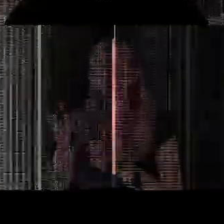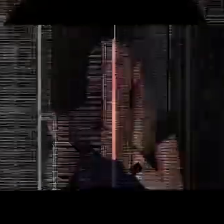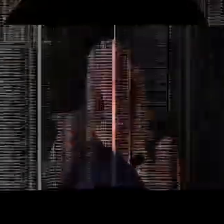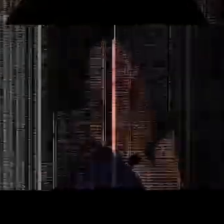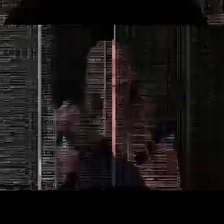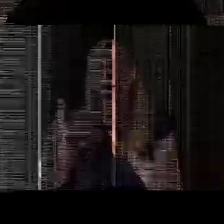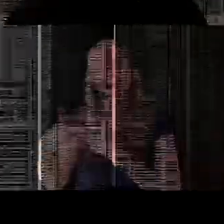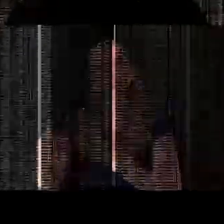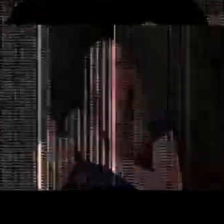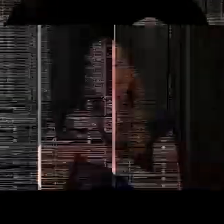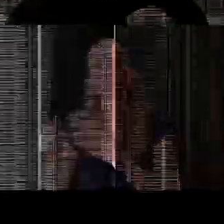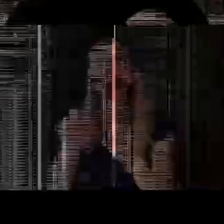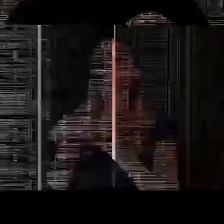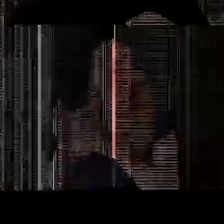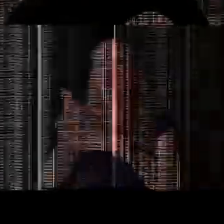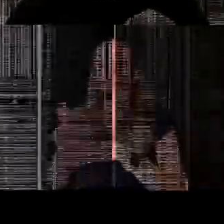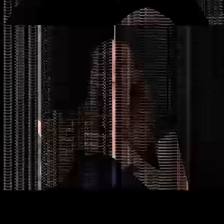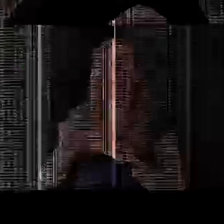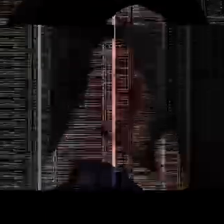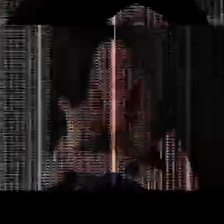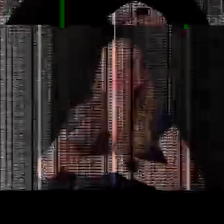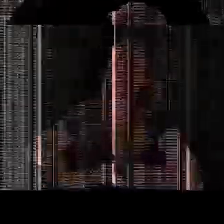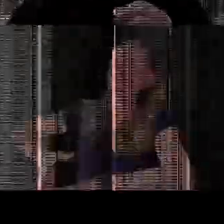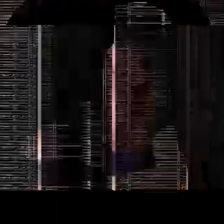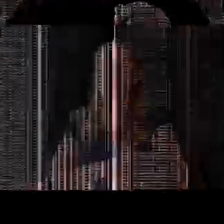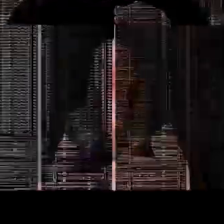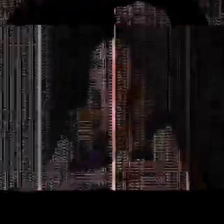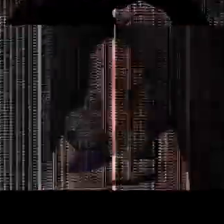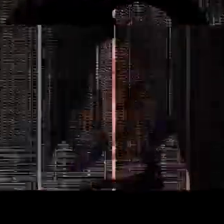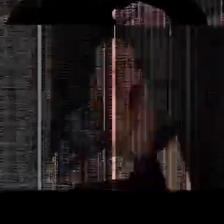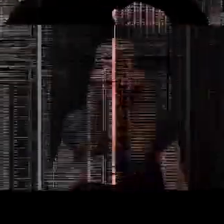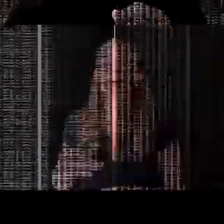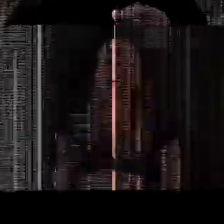to use the pages would be greatly improved. >> Another thing that gets me sometimes it's just